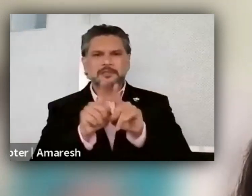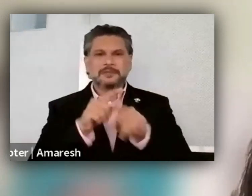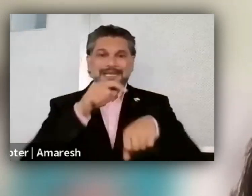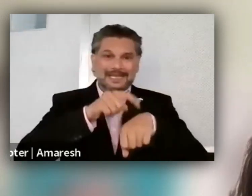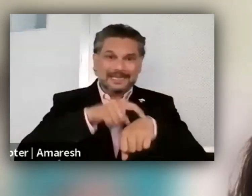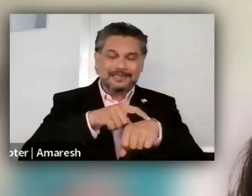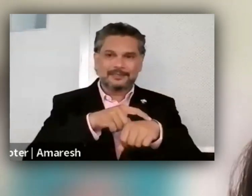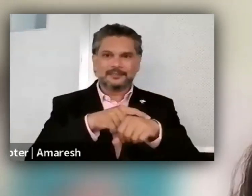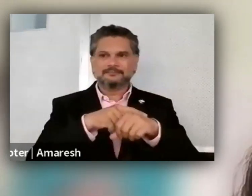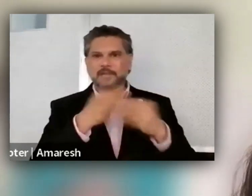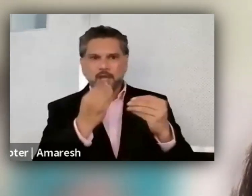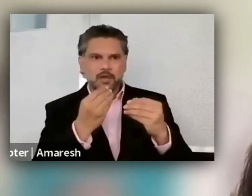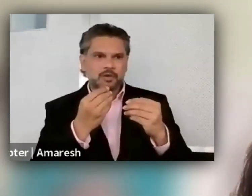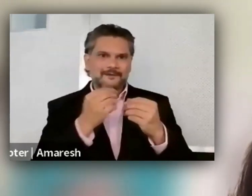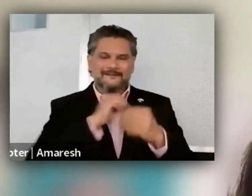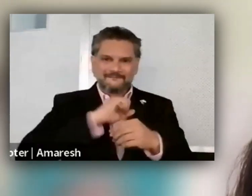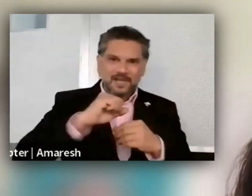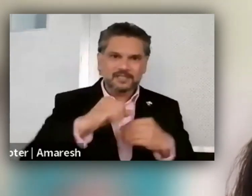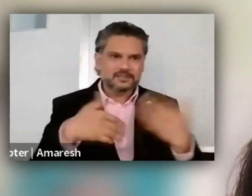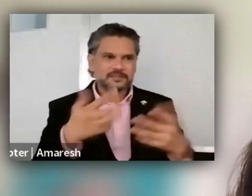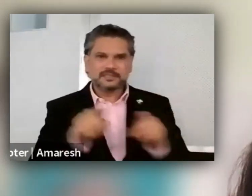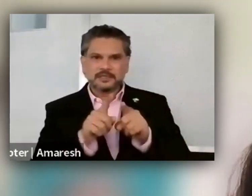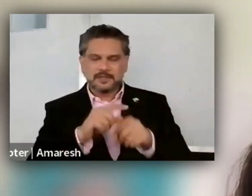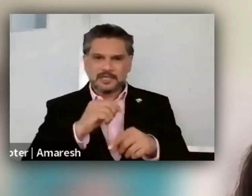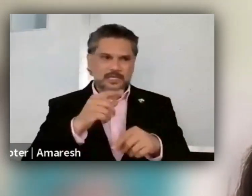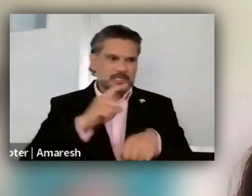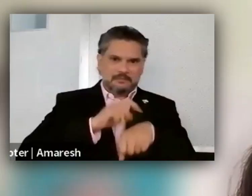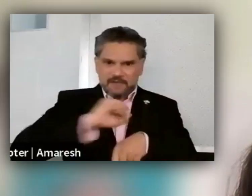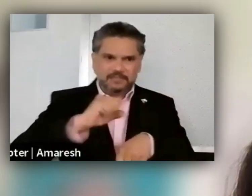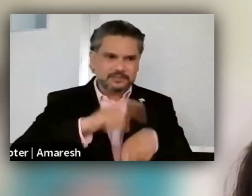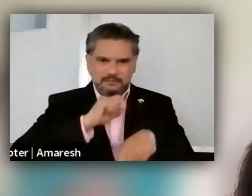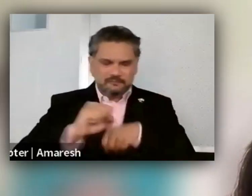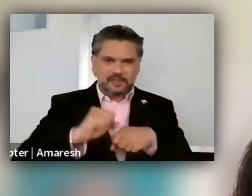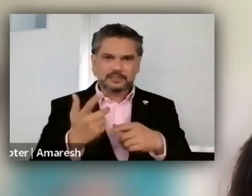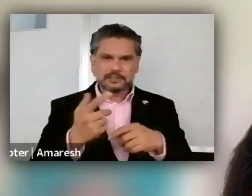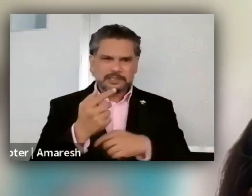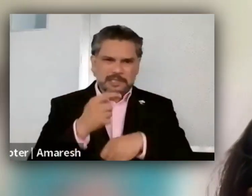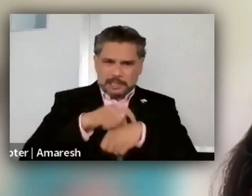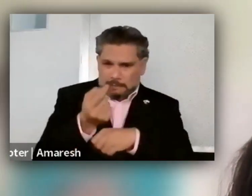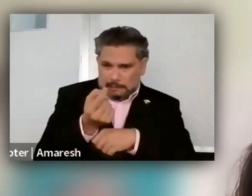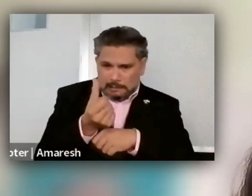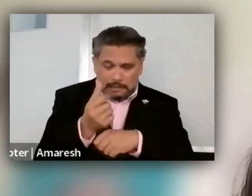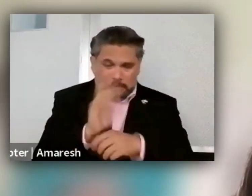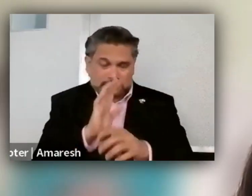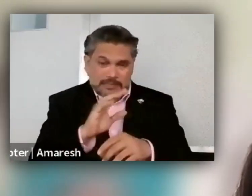time savers. And so, they're always looking at what can save me a few seconds, what can save not.